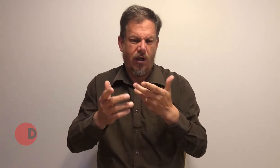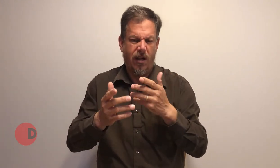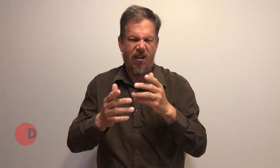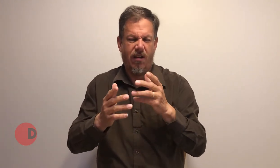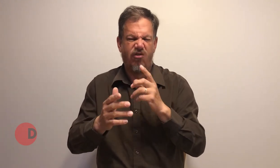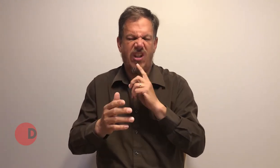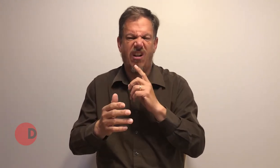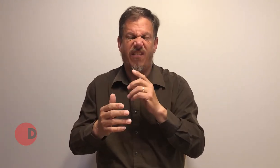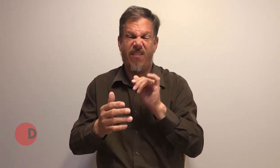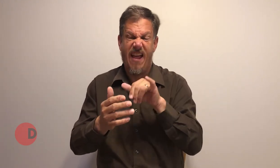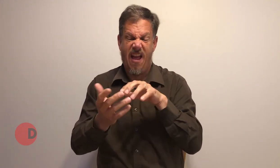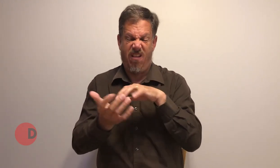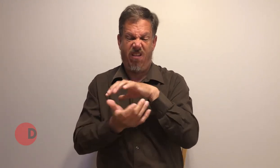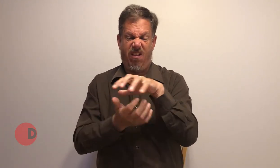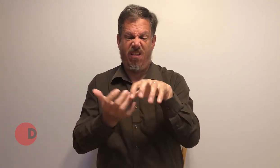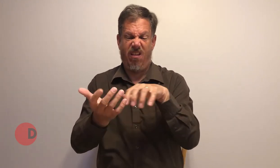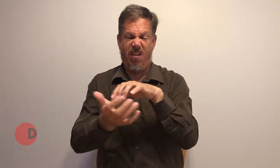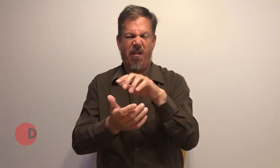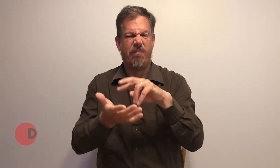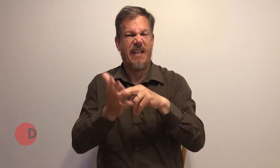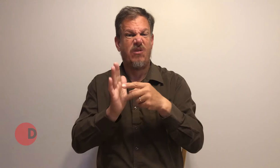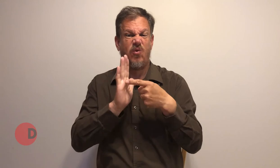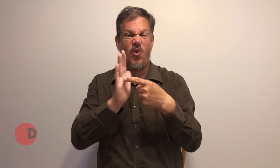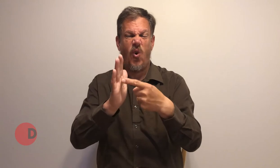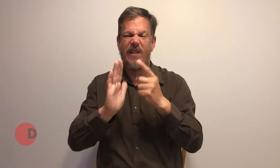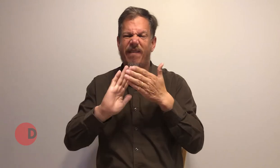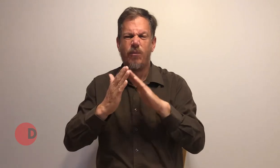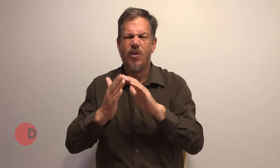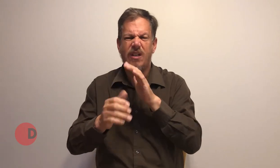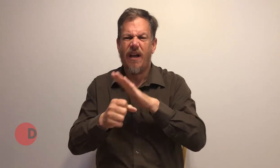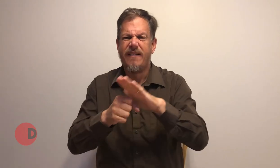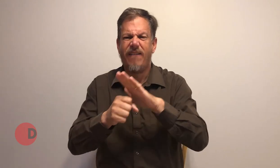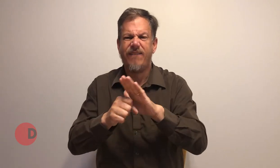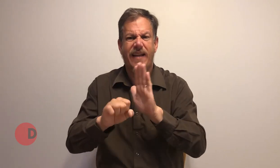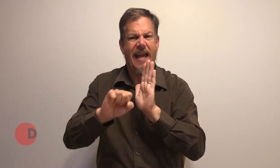This uncertainty tells Deaf communities they are not doing